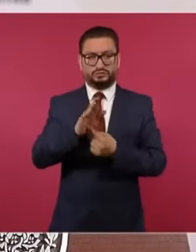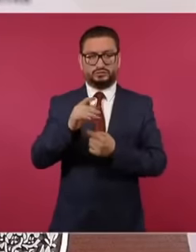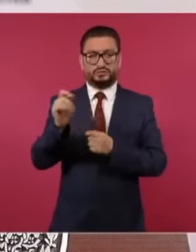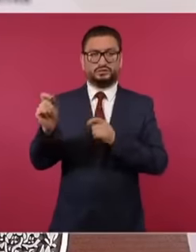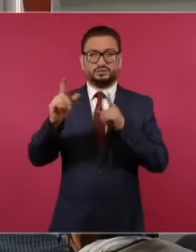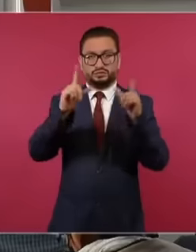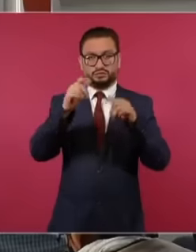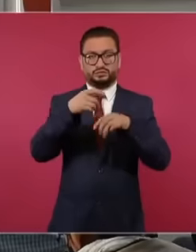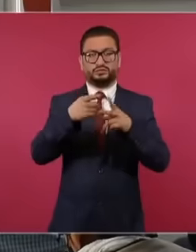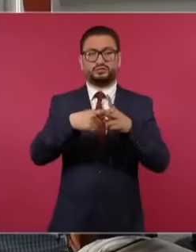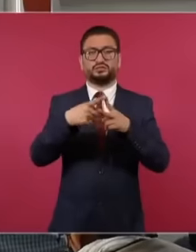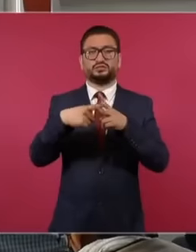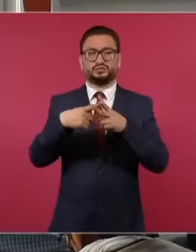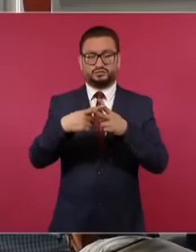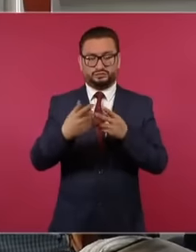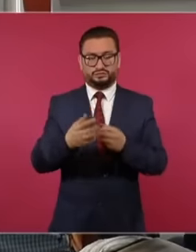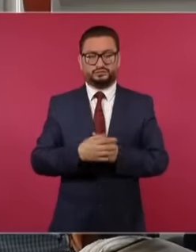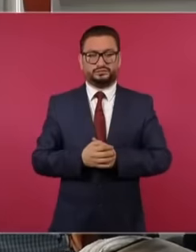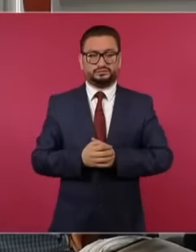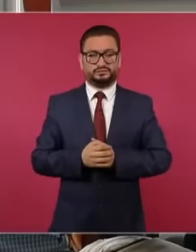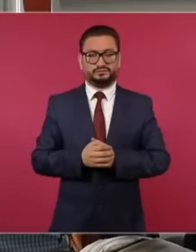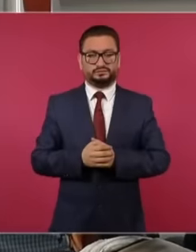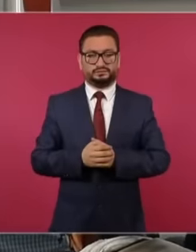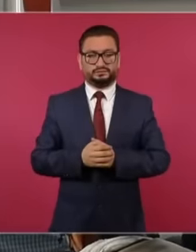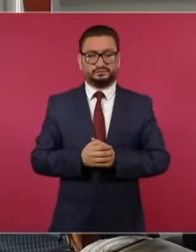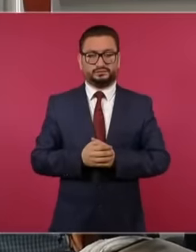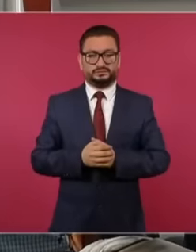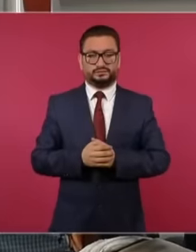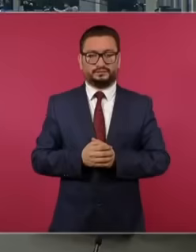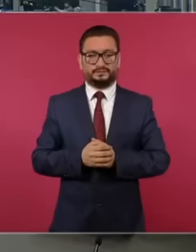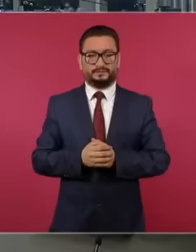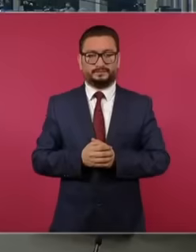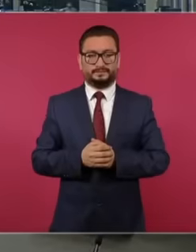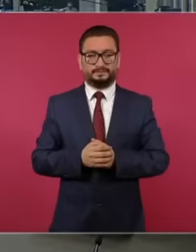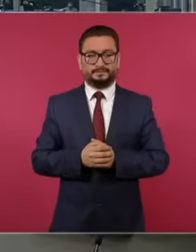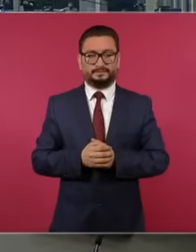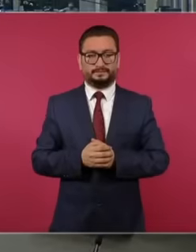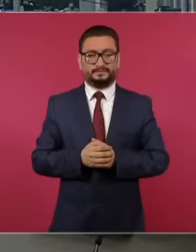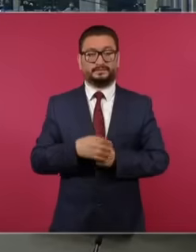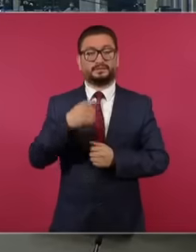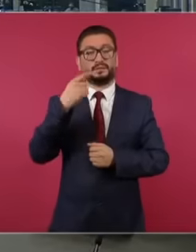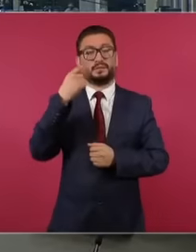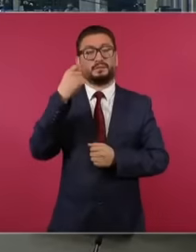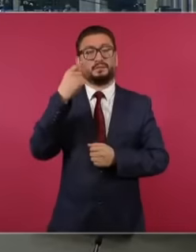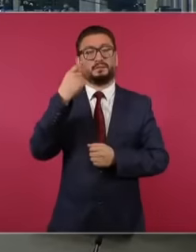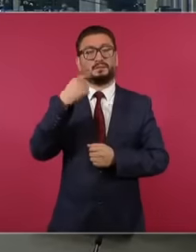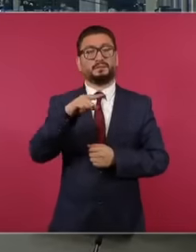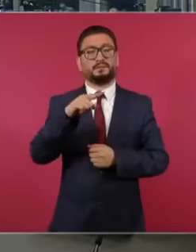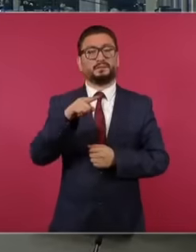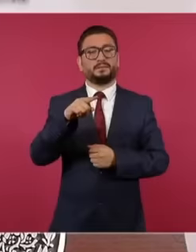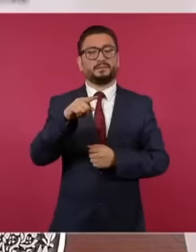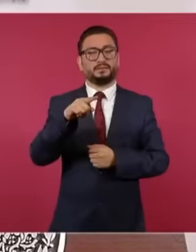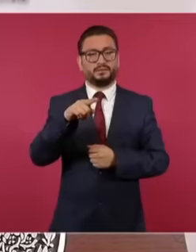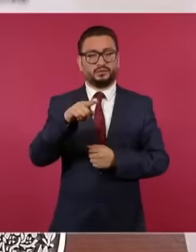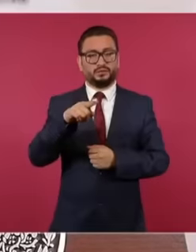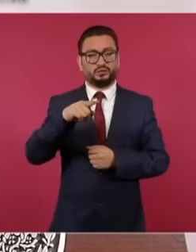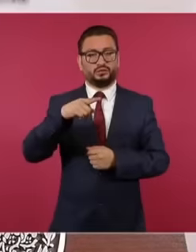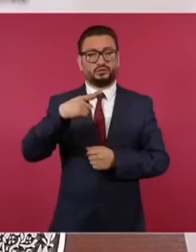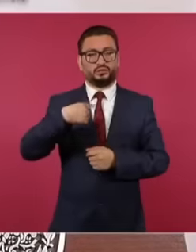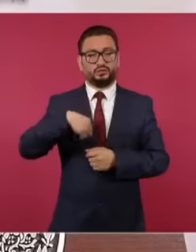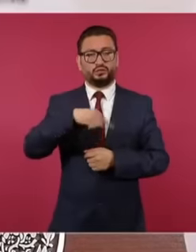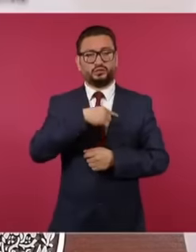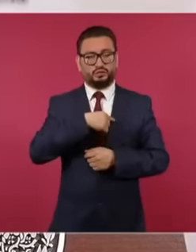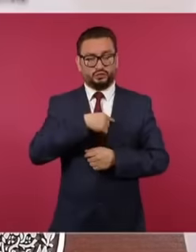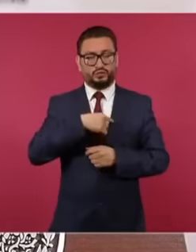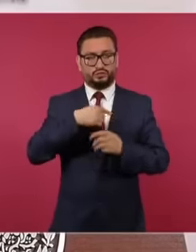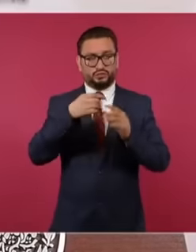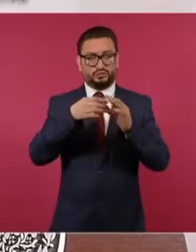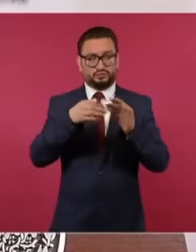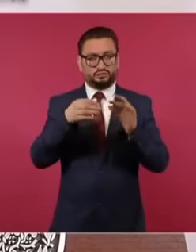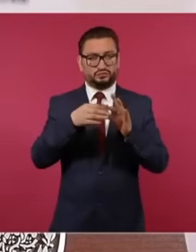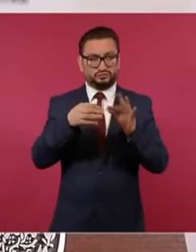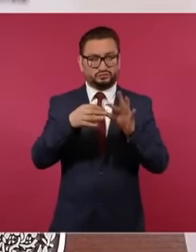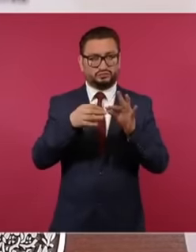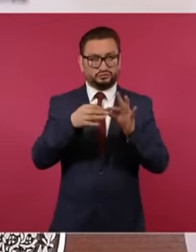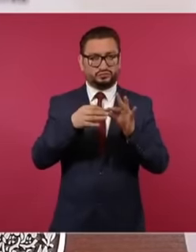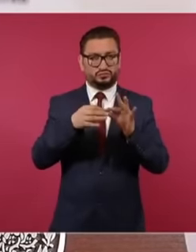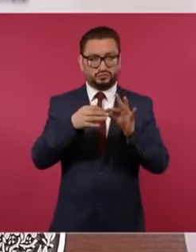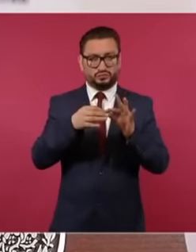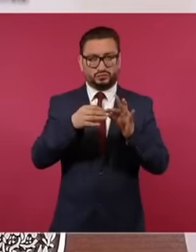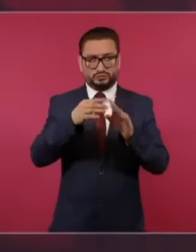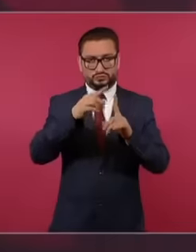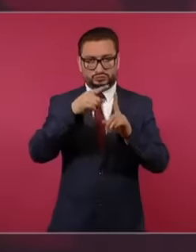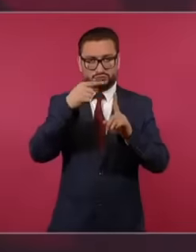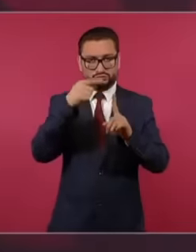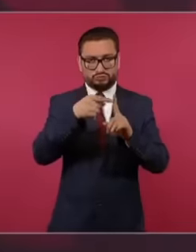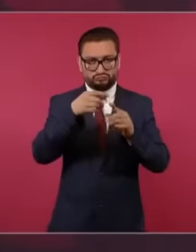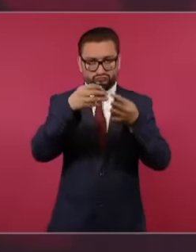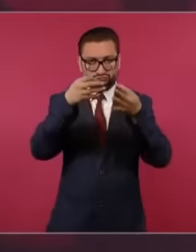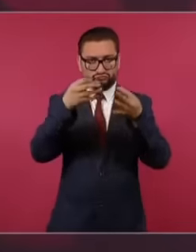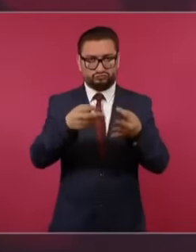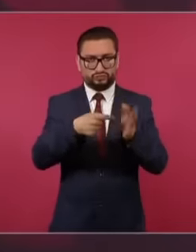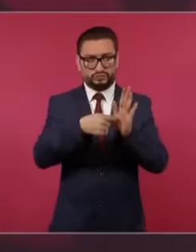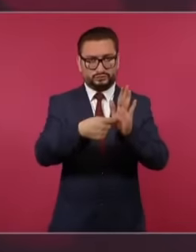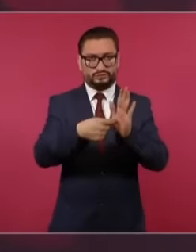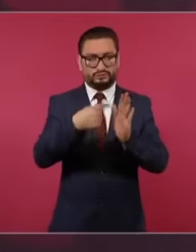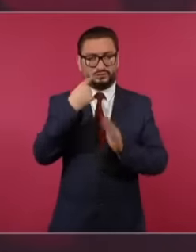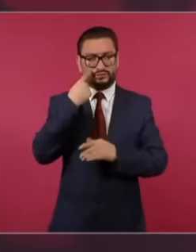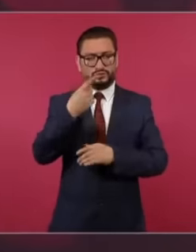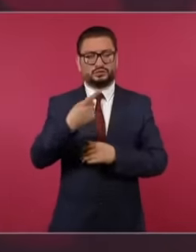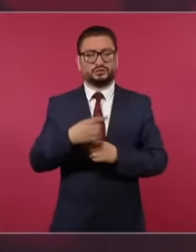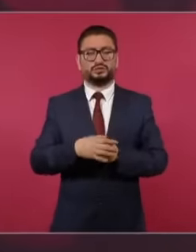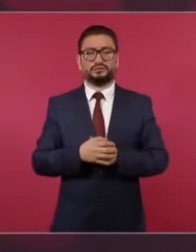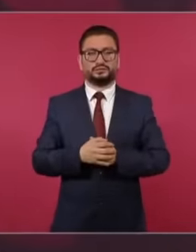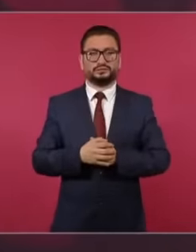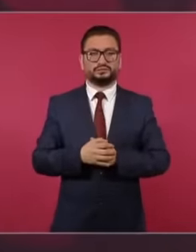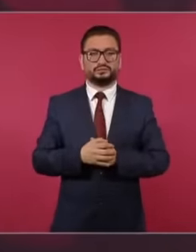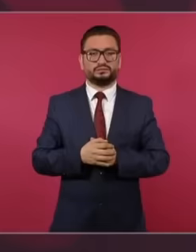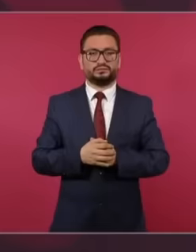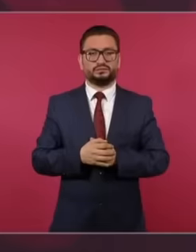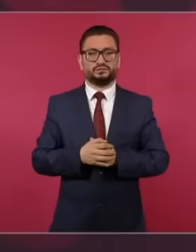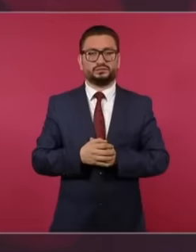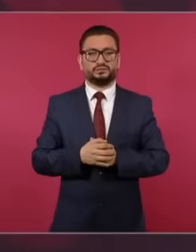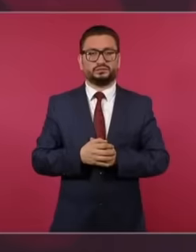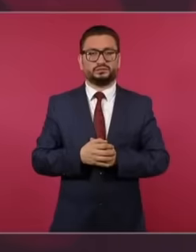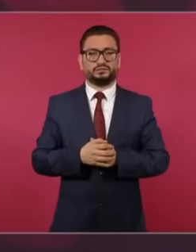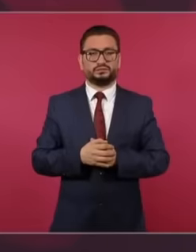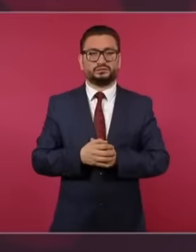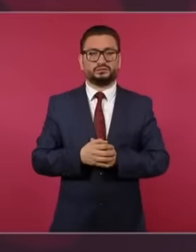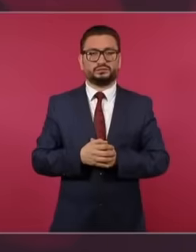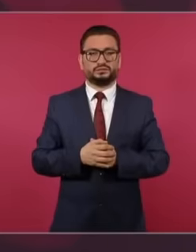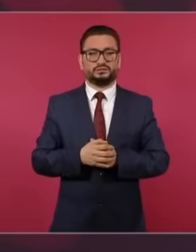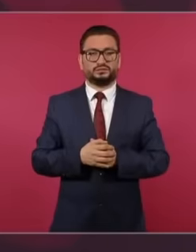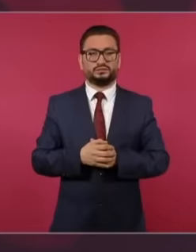numbers so that we can try to be as objective as possible, don't drag us into your